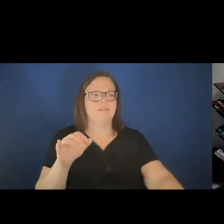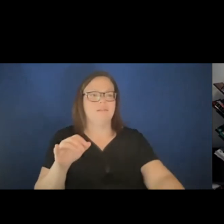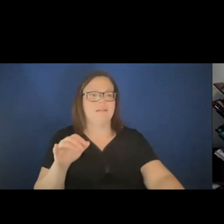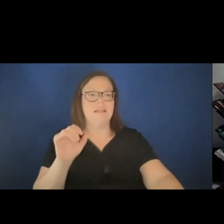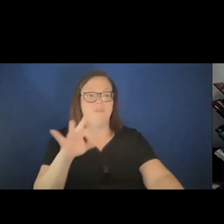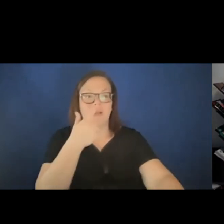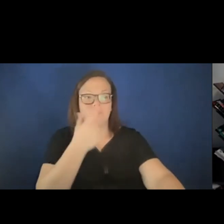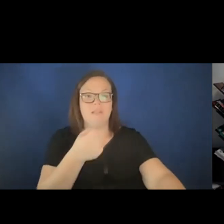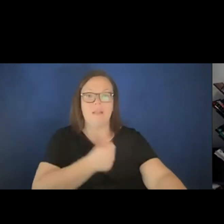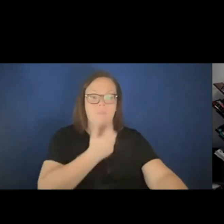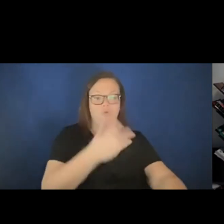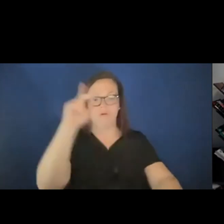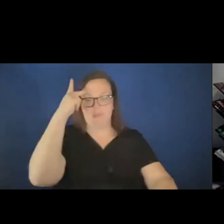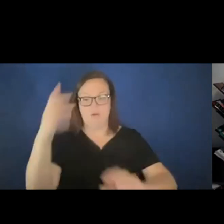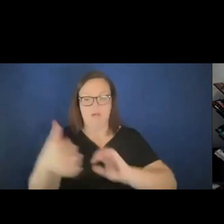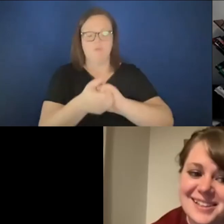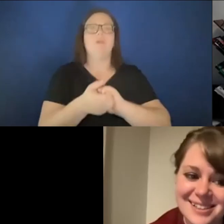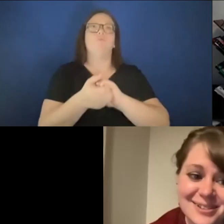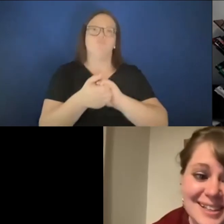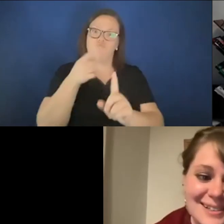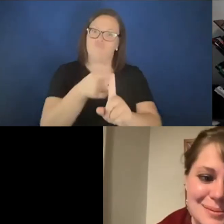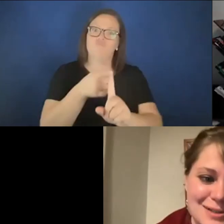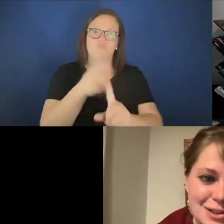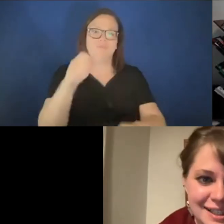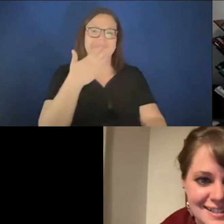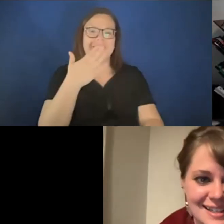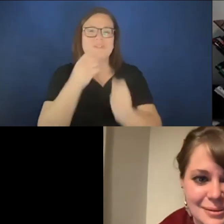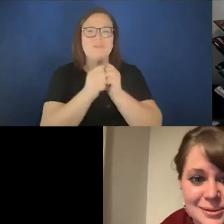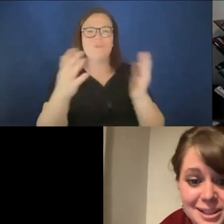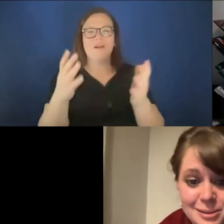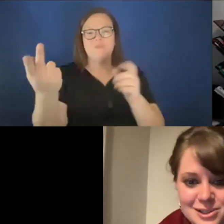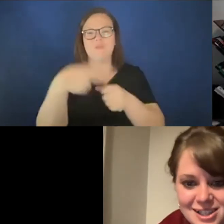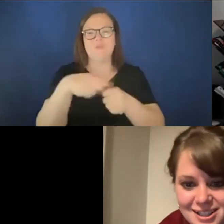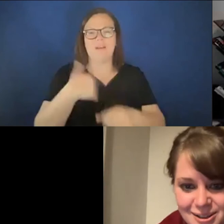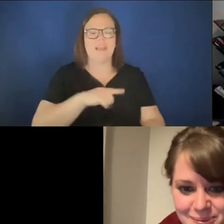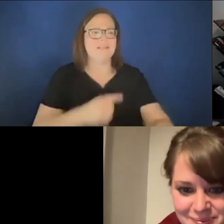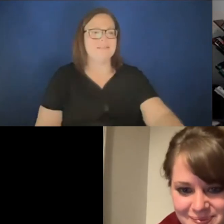in poetry and political engagement, that's the place to be. Thank you so much for joining us tonight-- Thank you--